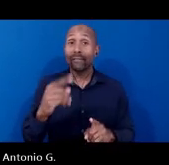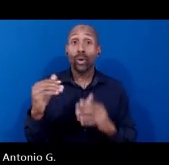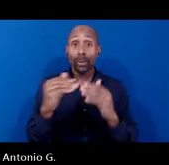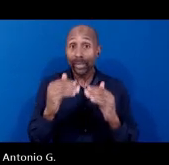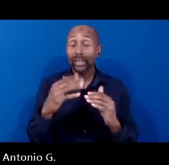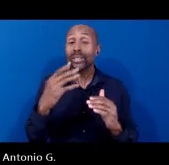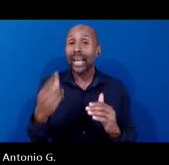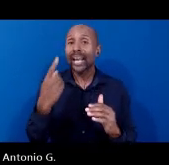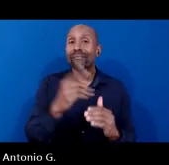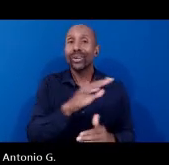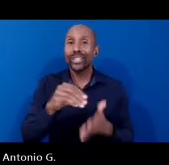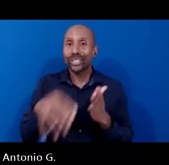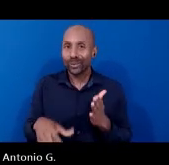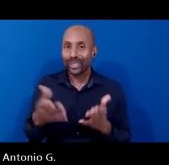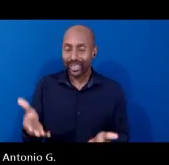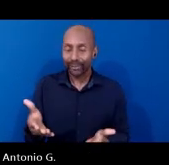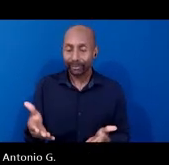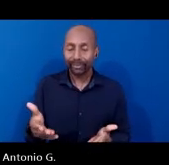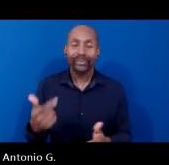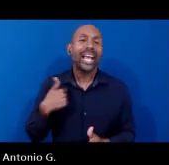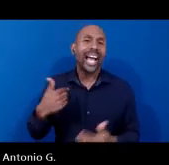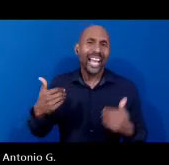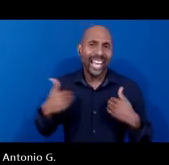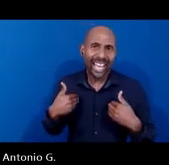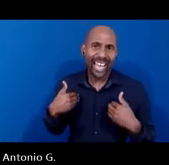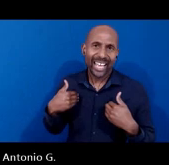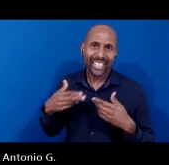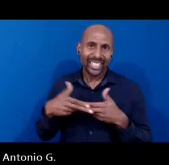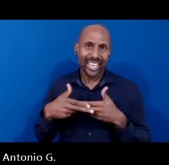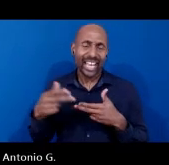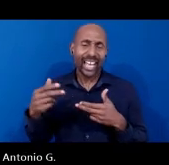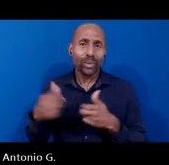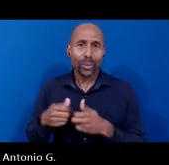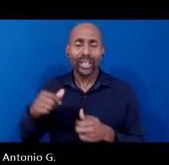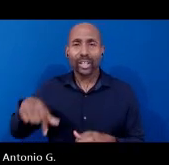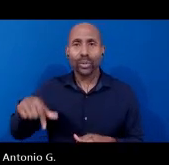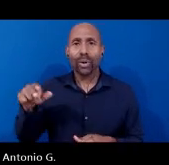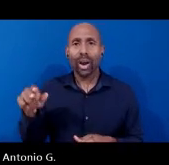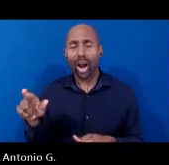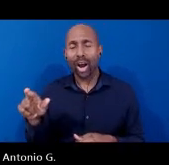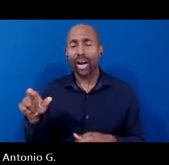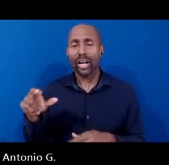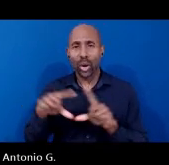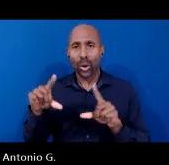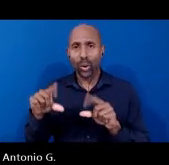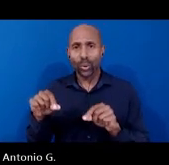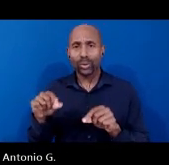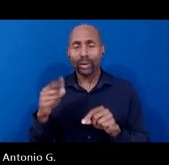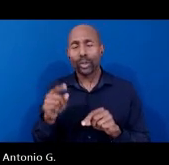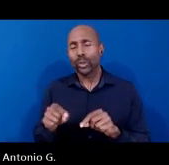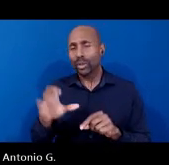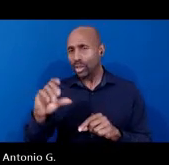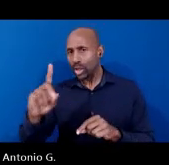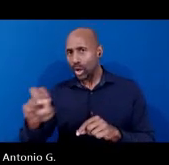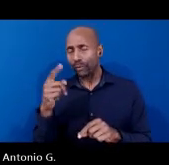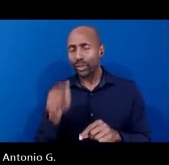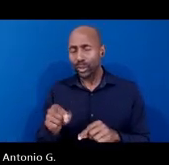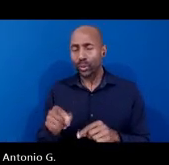I had a slide in here with AQR code that you could have clicked on to go to our application website. But if you want to chat with me afterwards or in the Q&A